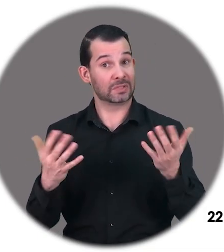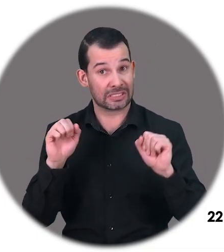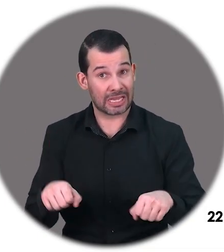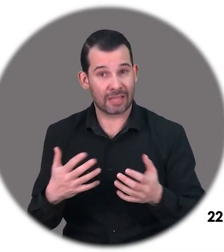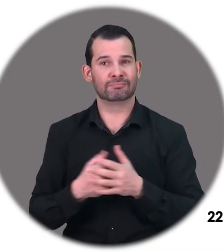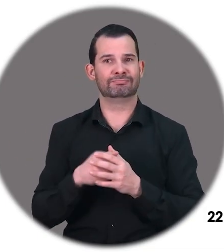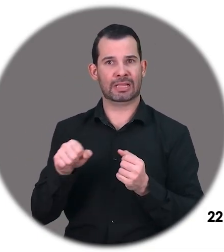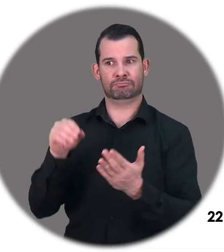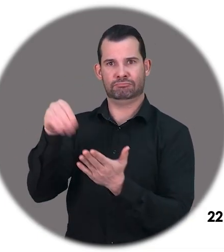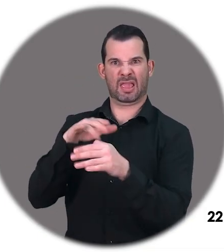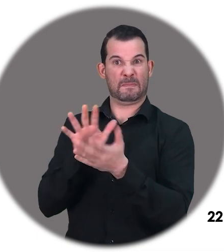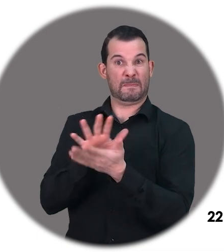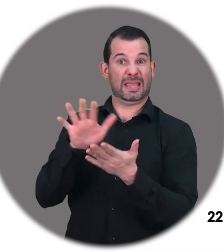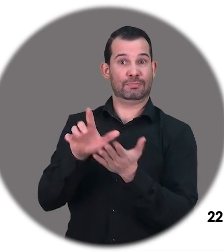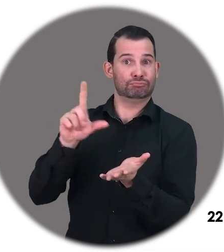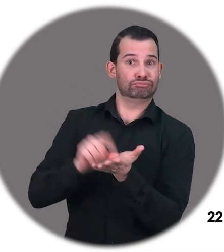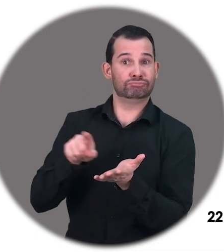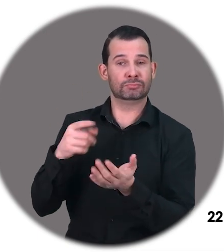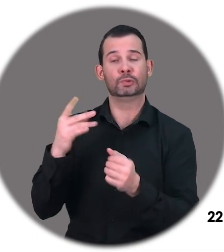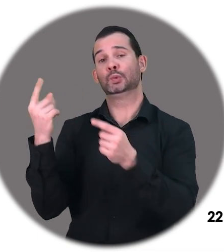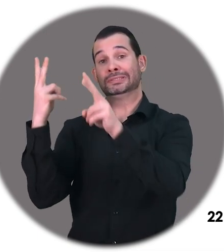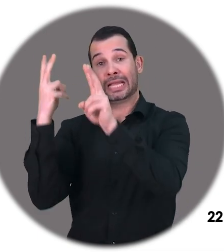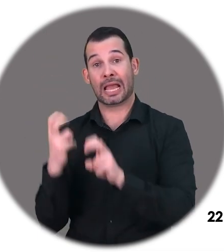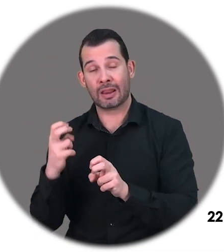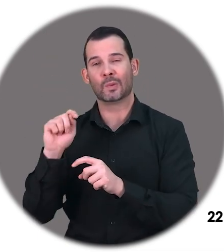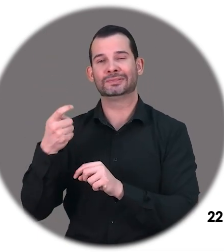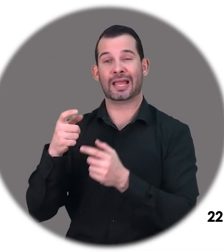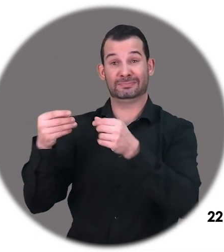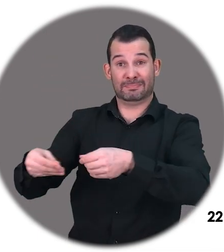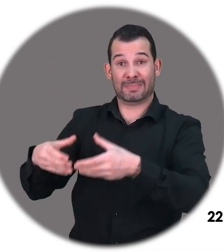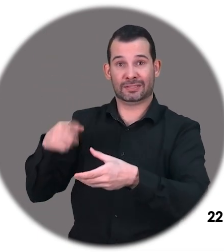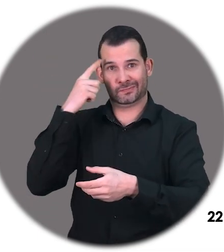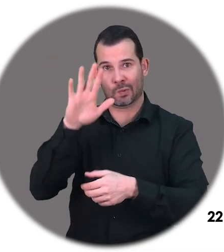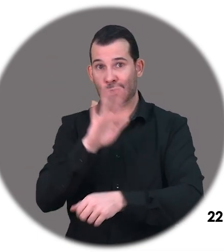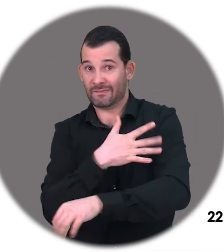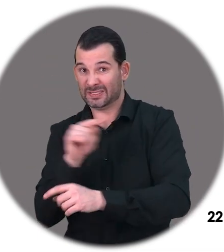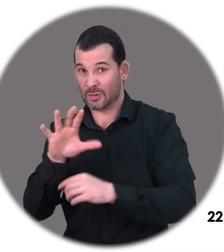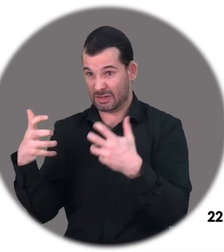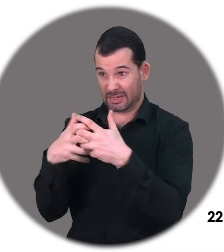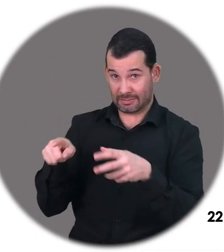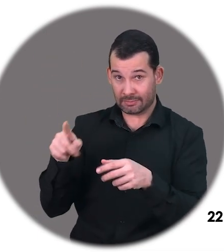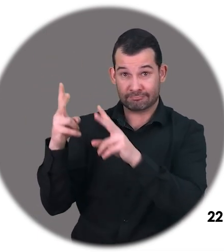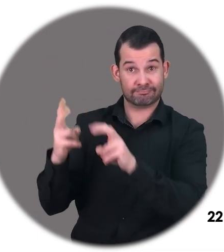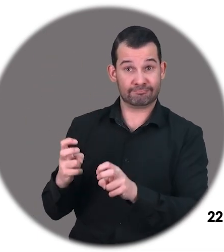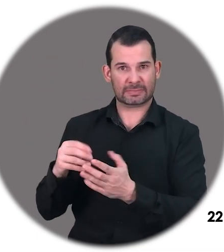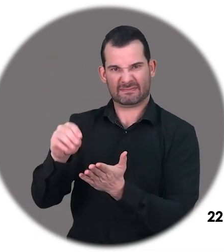Finally, you can do them on paper by downloading a tax package for your province or territory,